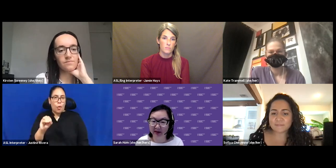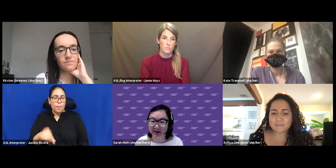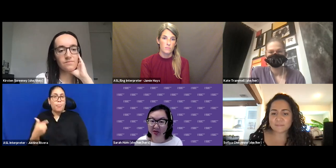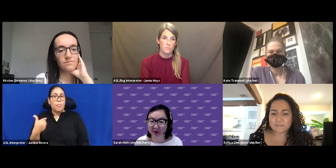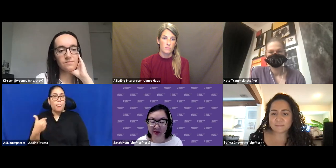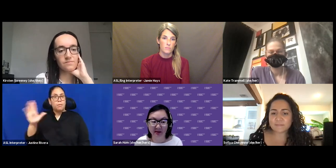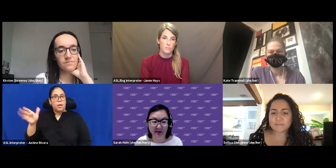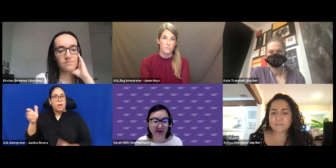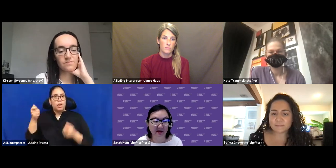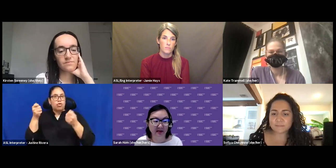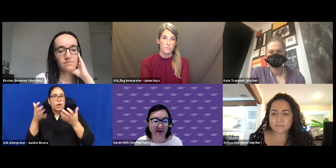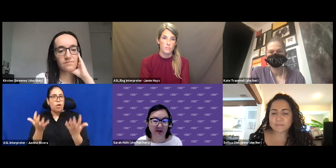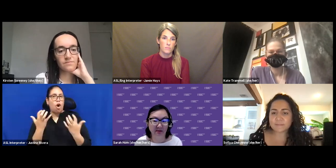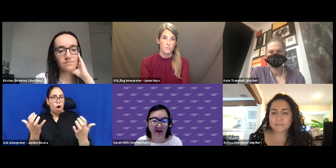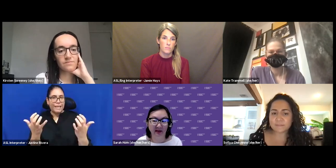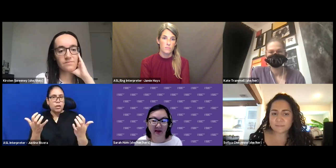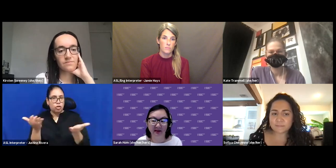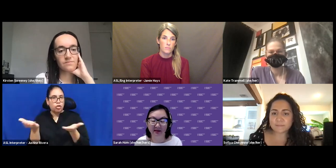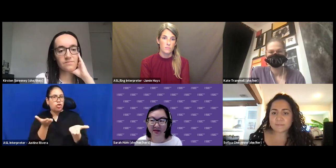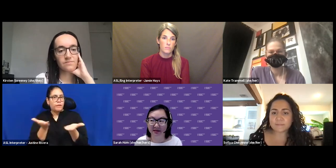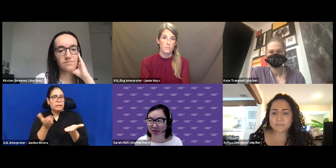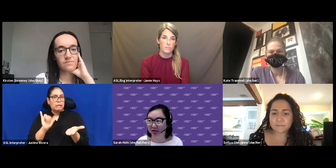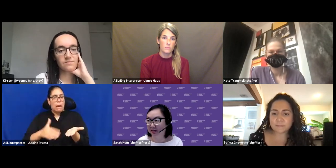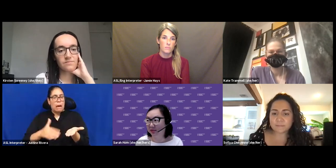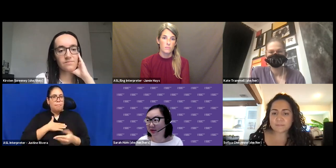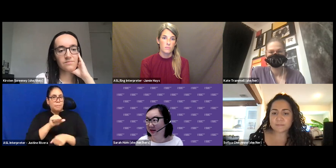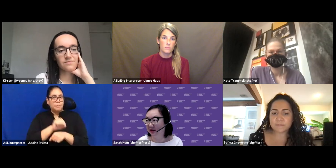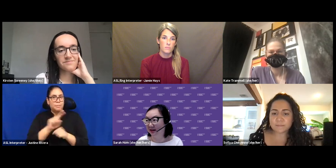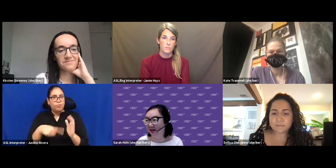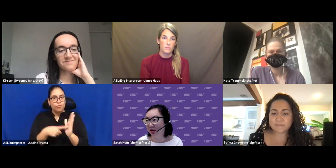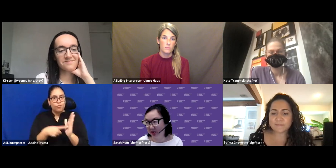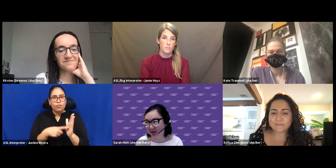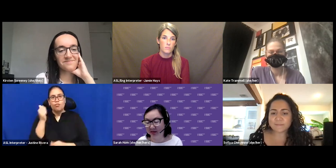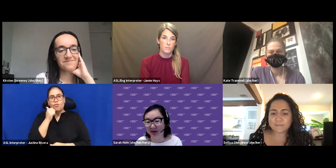Audience Services, that's my day job, and then I also